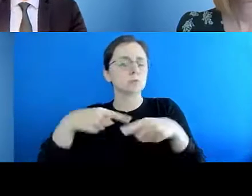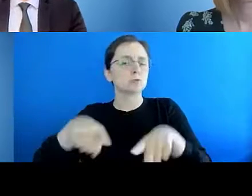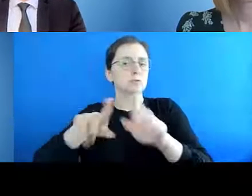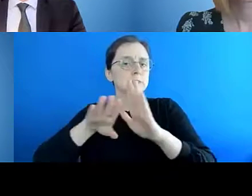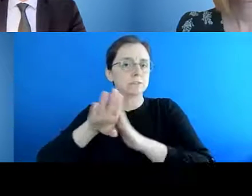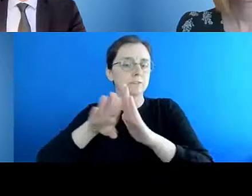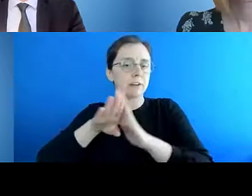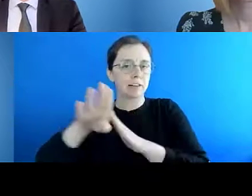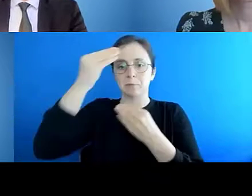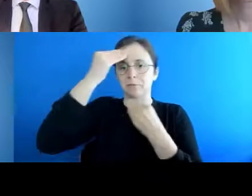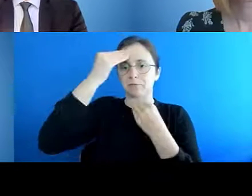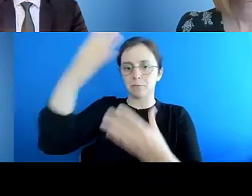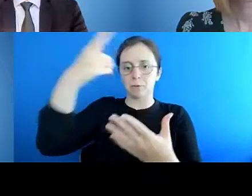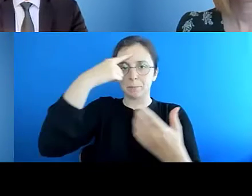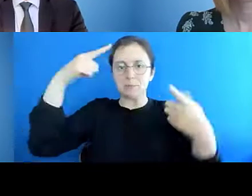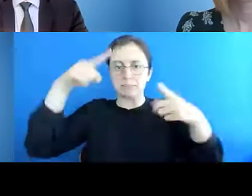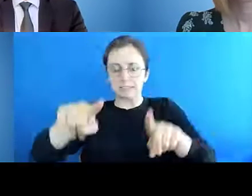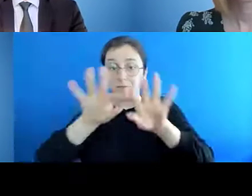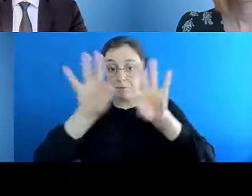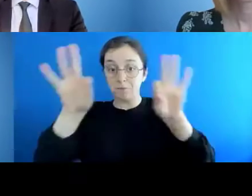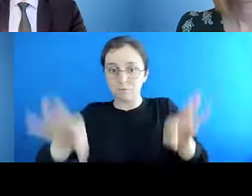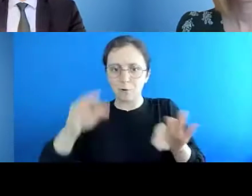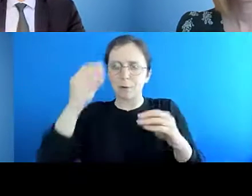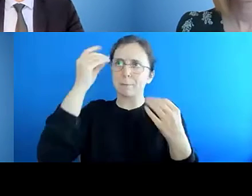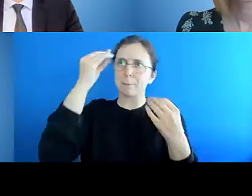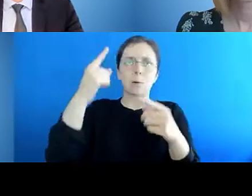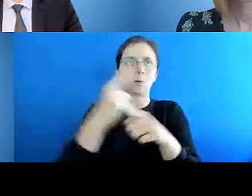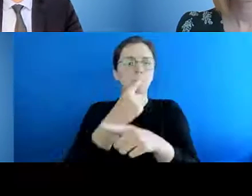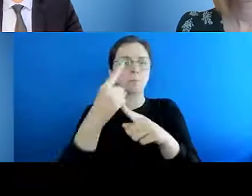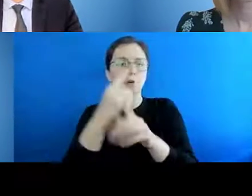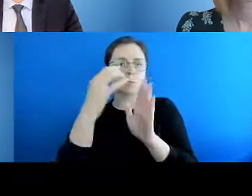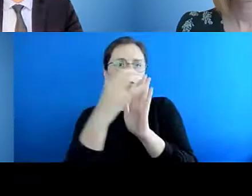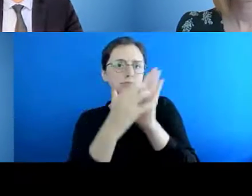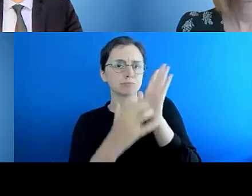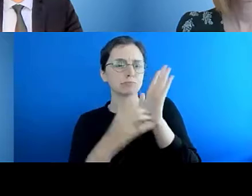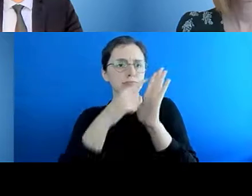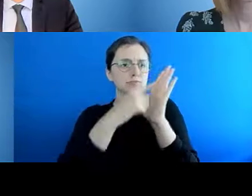and thinking about what might be appropriate language to describe future data sharing,